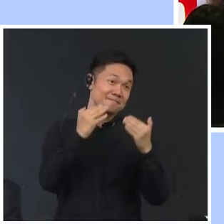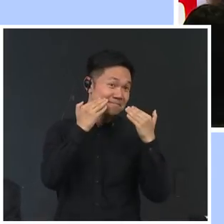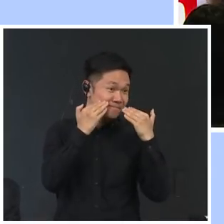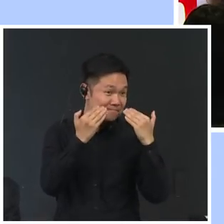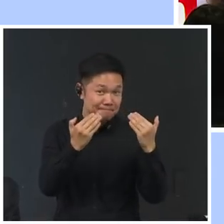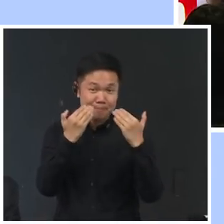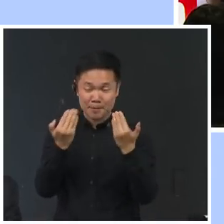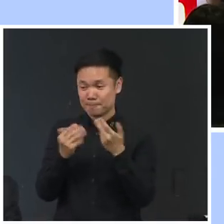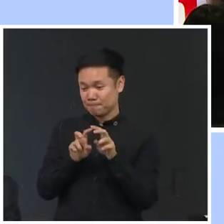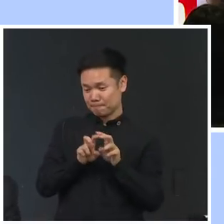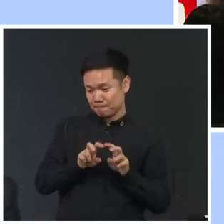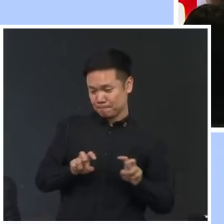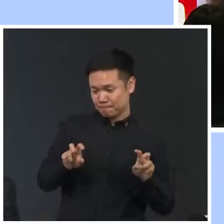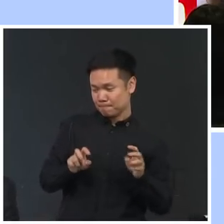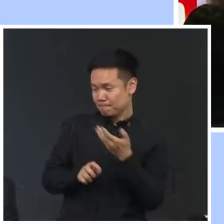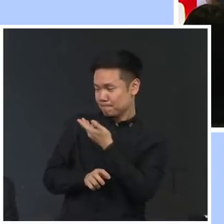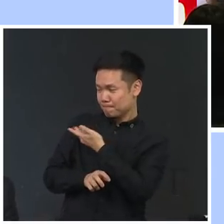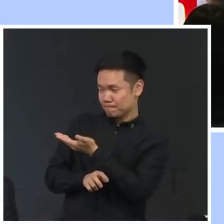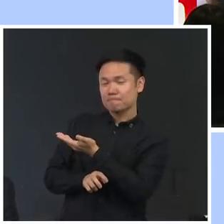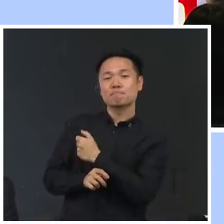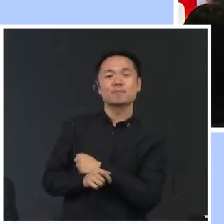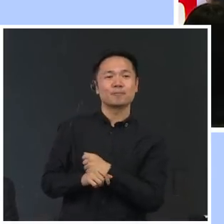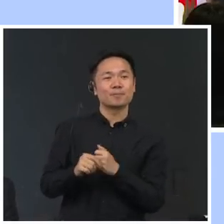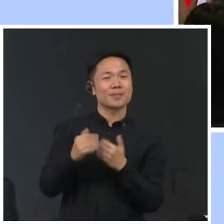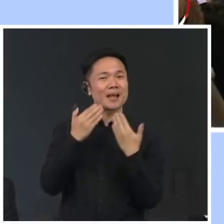we have opened a new chapter in history. Let us work together.